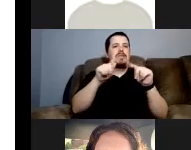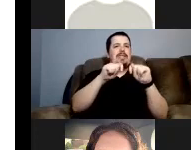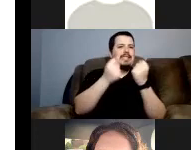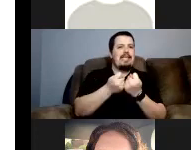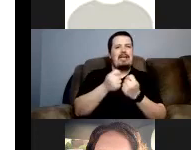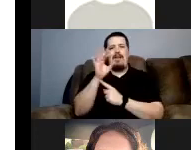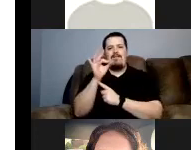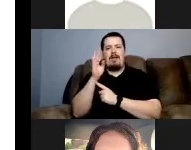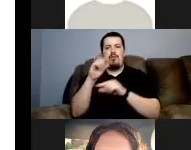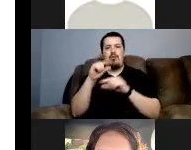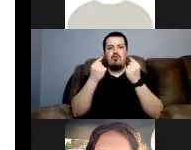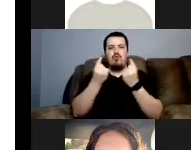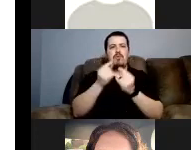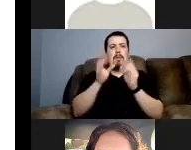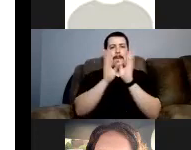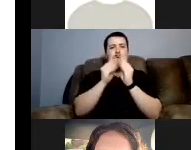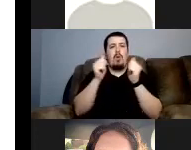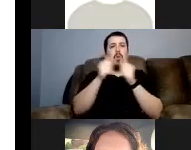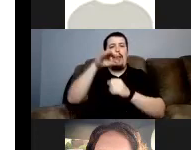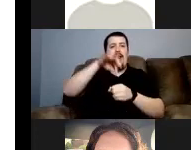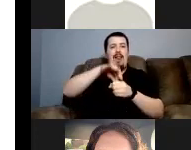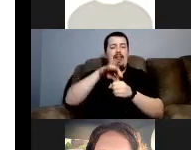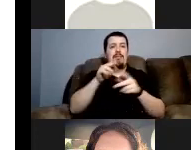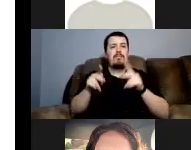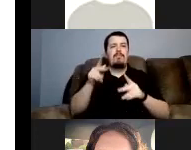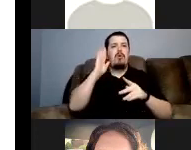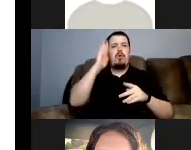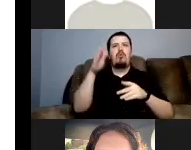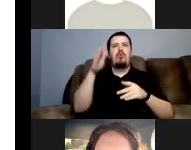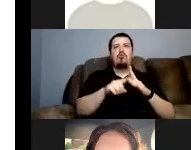uh and through meetings with elected officials, we're going to cap it all off uh with Disability